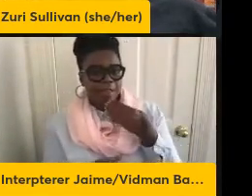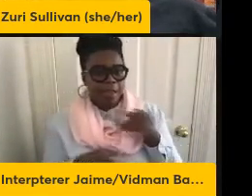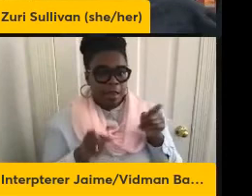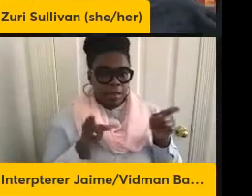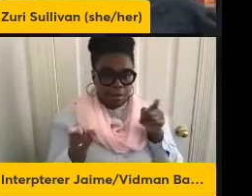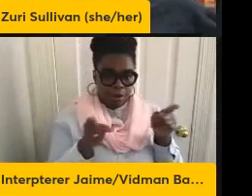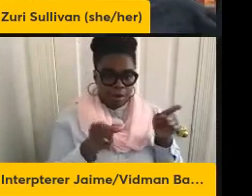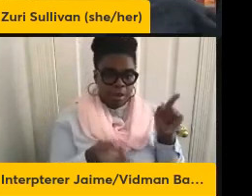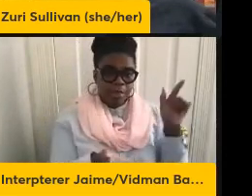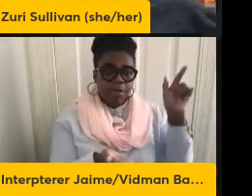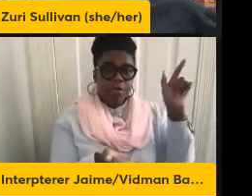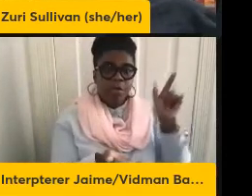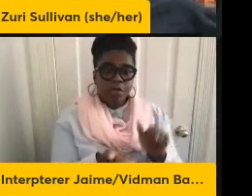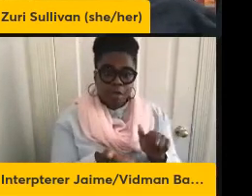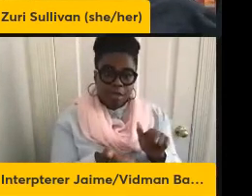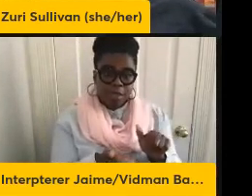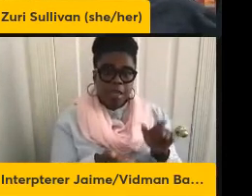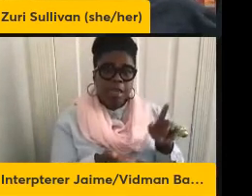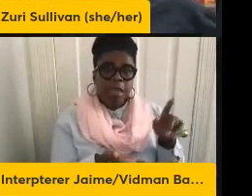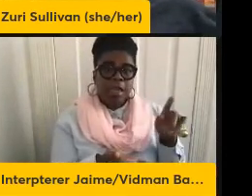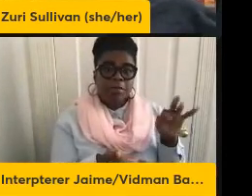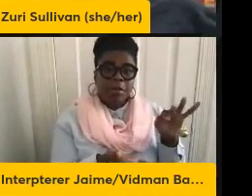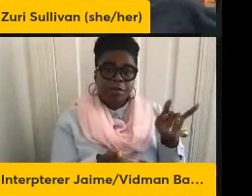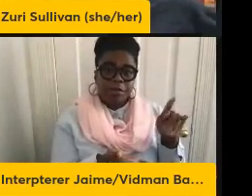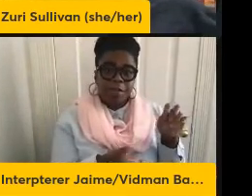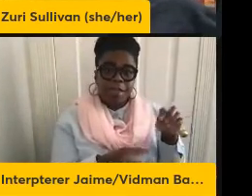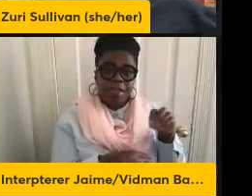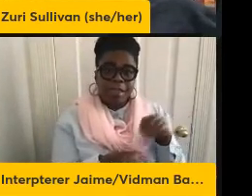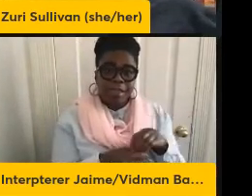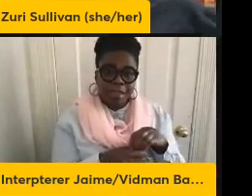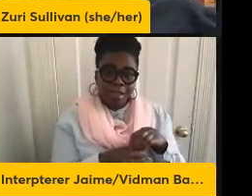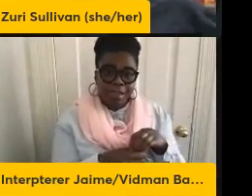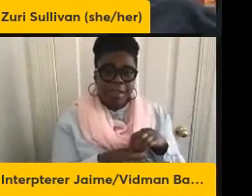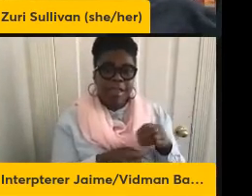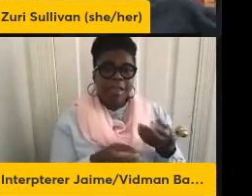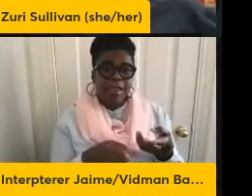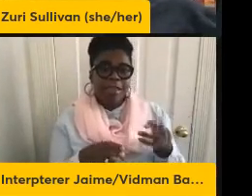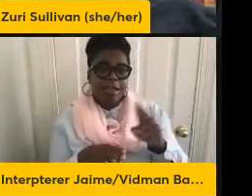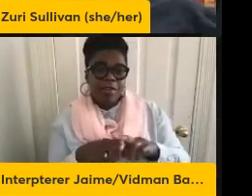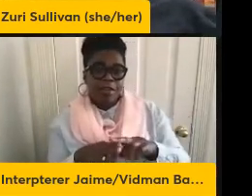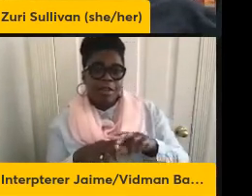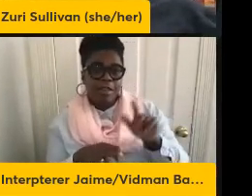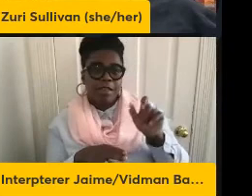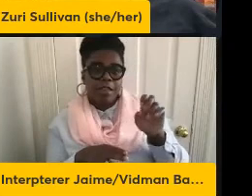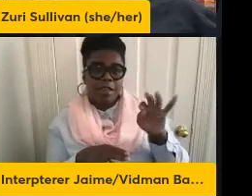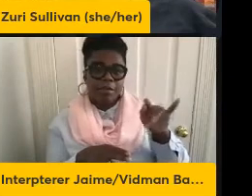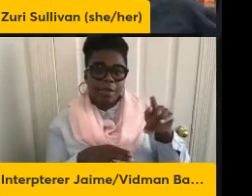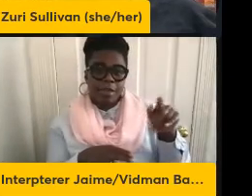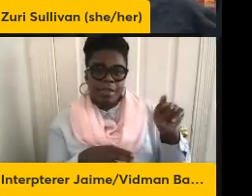intestinal epithelial fraction of gamma delta T cells, and an increase in the lamina propria fraction of gamma delta T cells